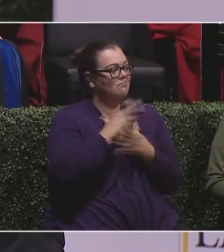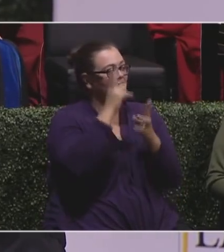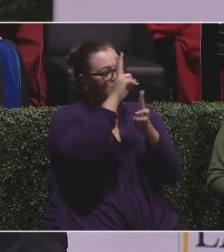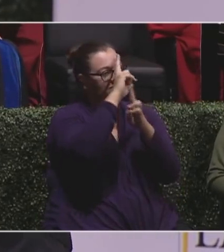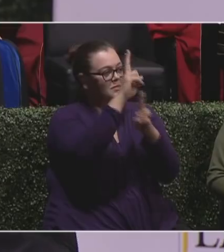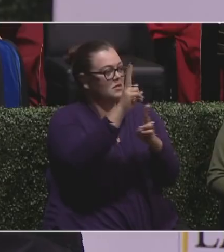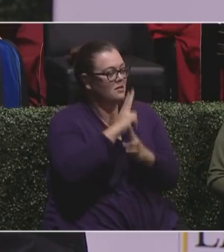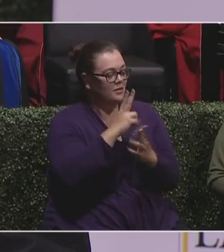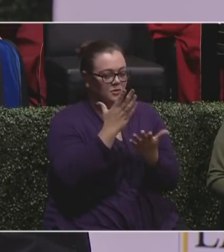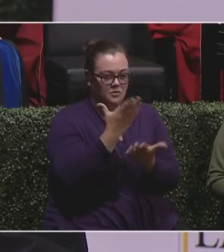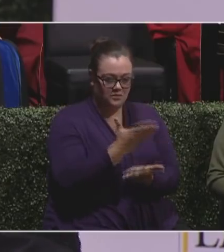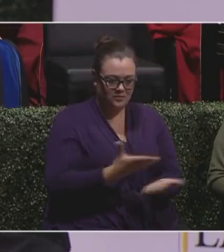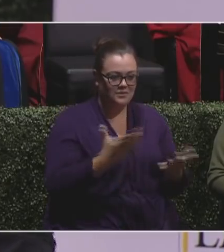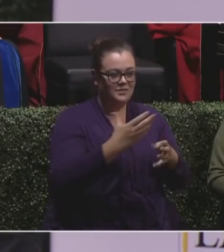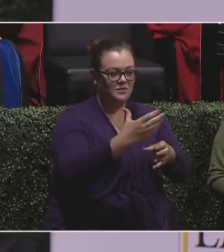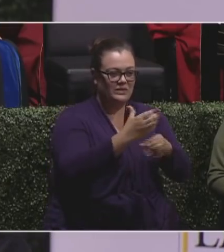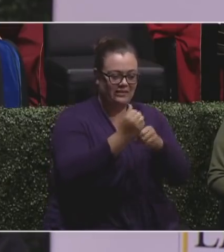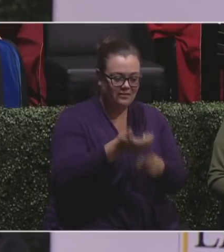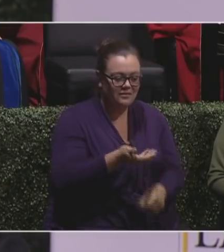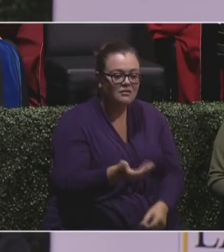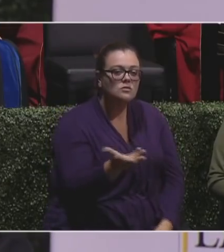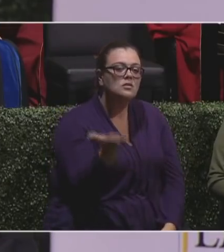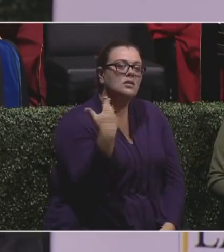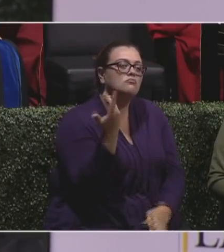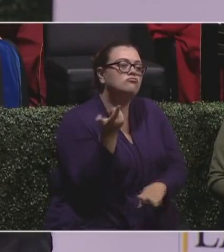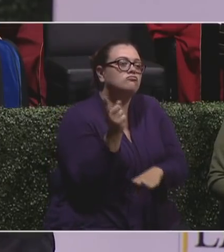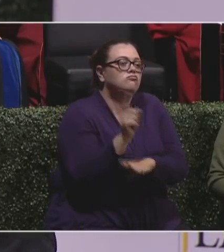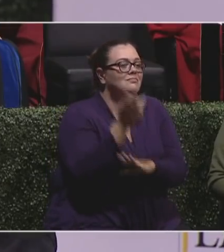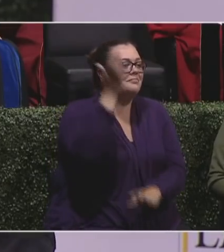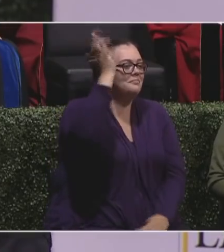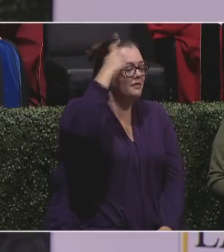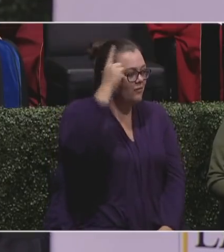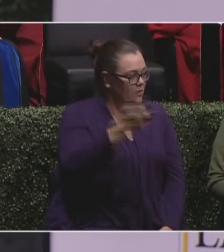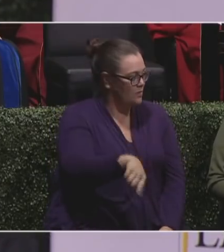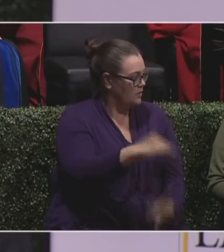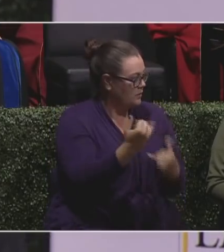OF THE PARENTS, THE GRANDPARENTS, THE FRIENDSHERE SUPPORTING THESE YOUNG